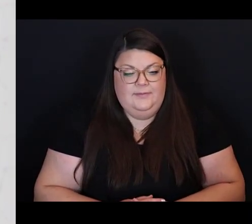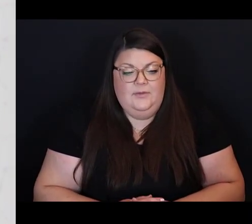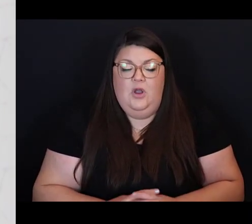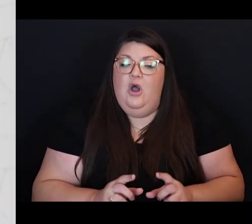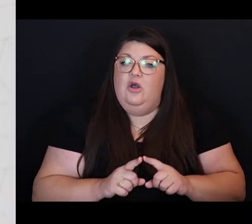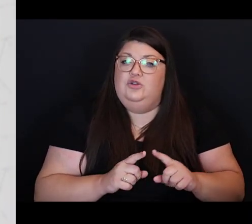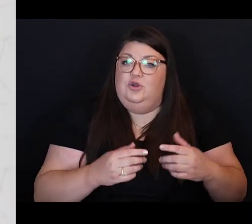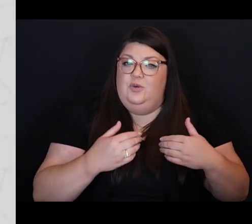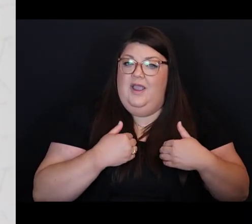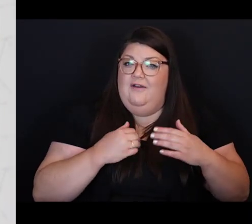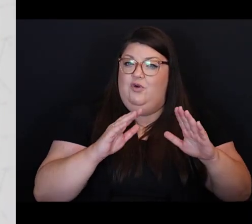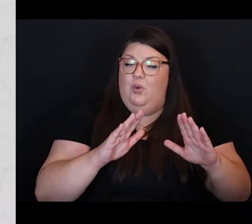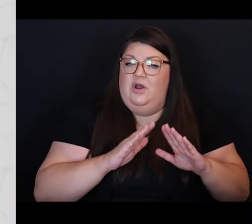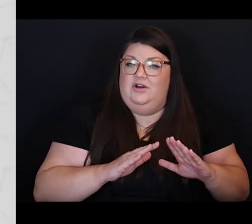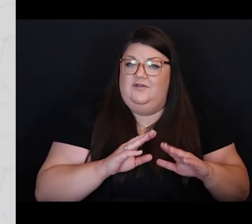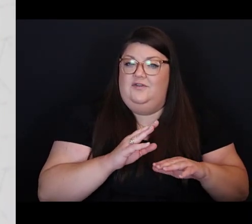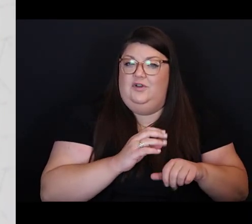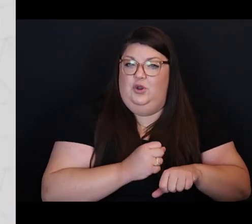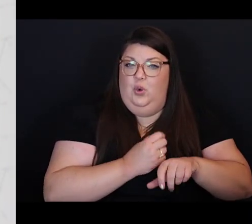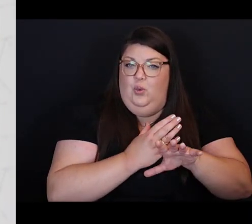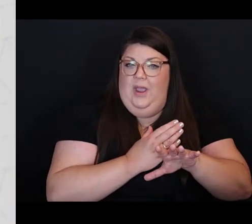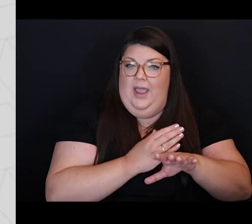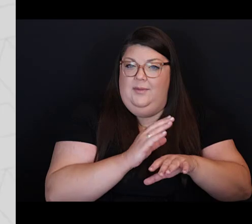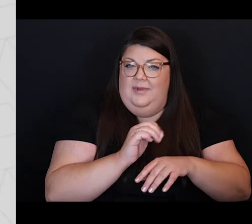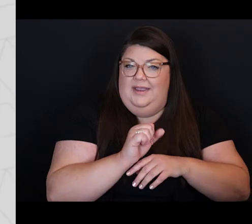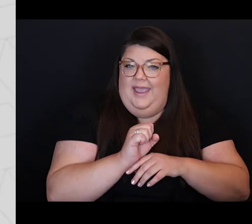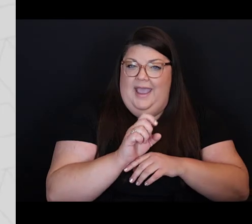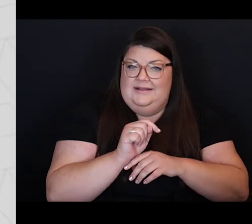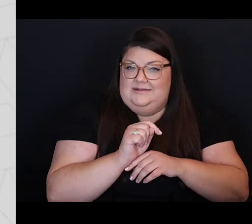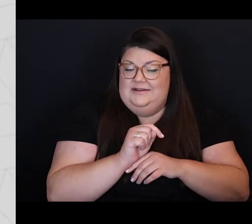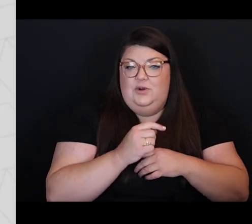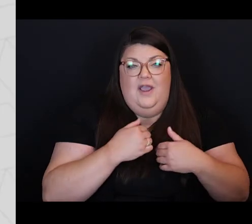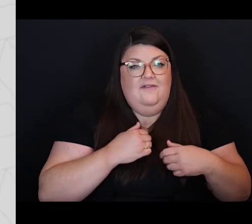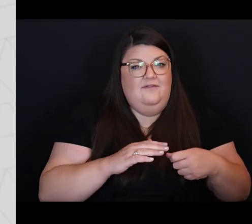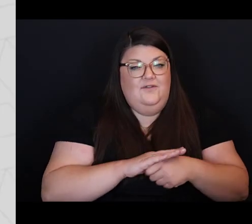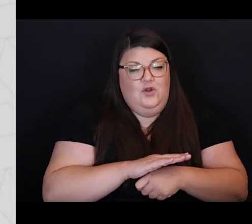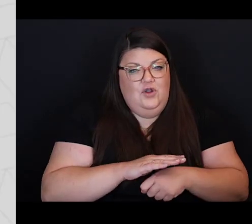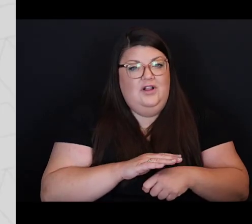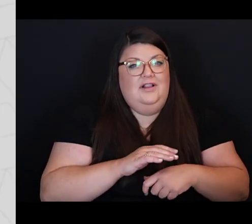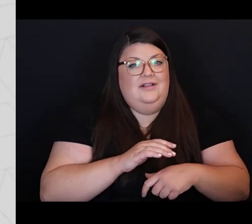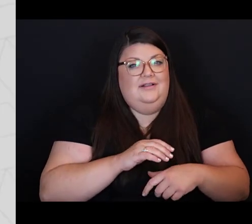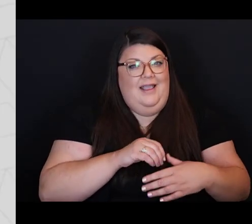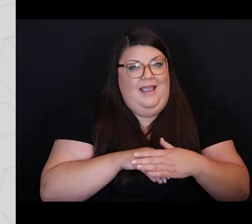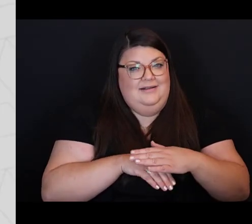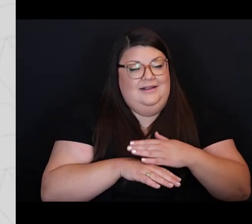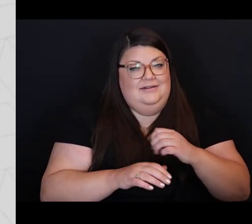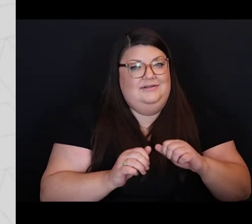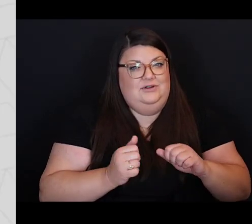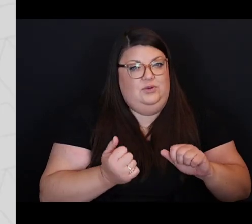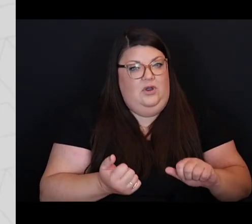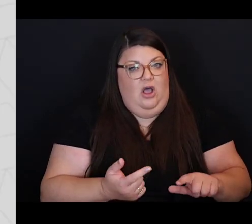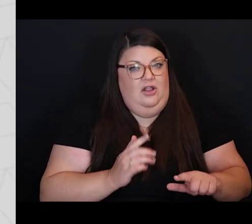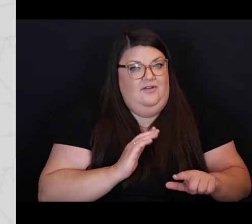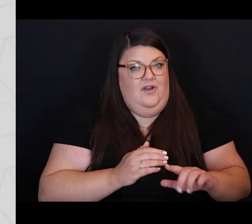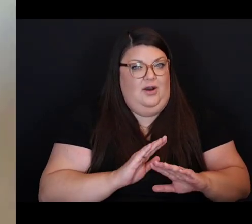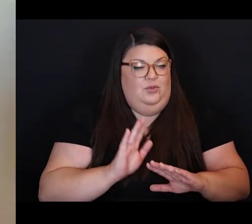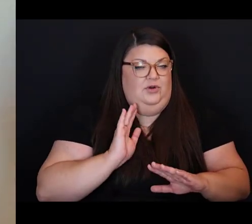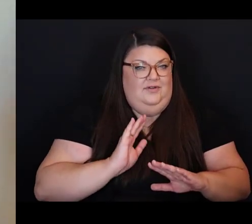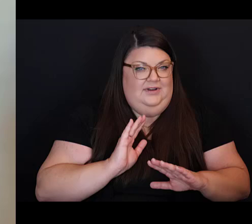wonderful webcasts and then you'll have the full access to all of our archived webcasts as well.